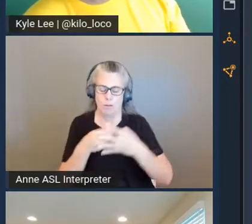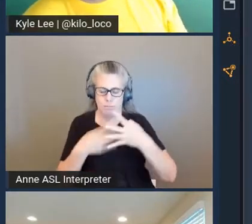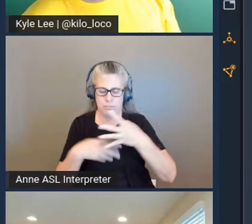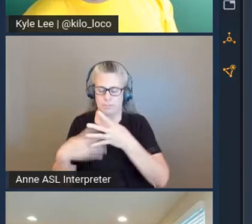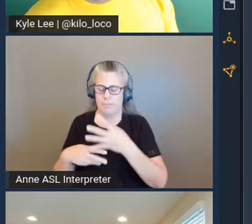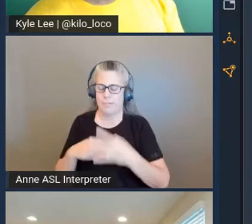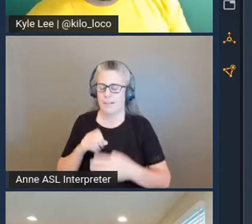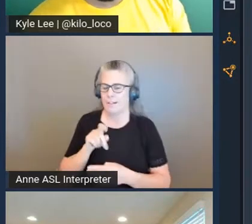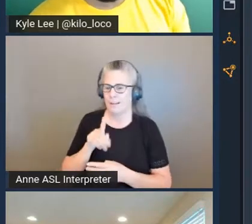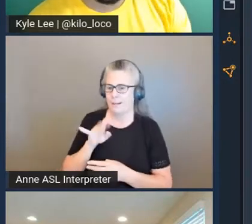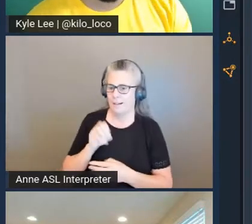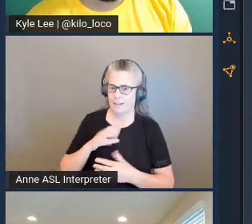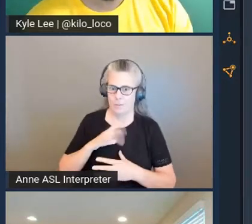some of this stuff, that's for sure.